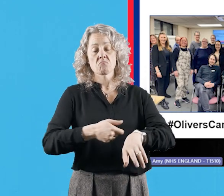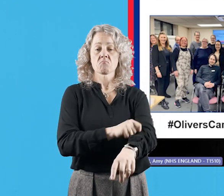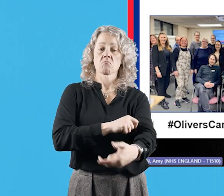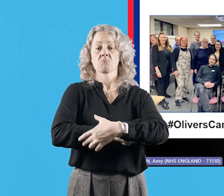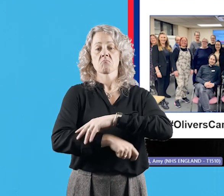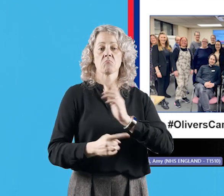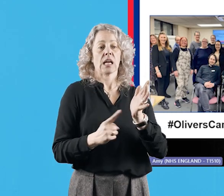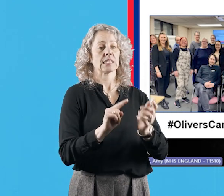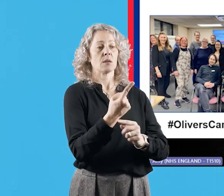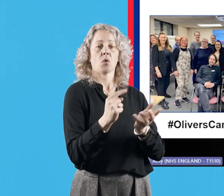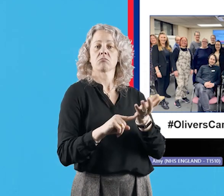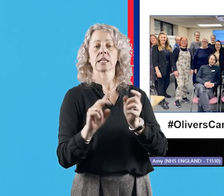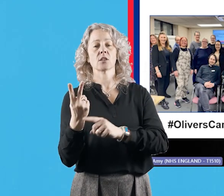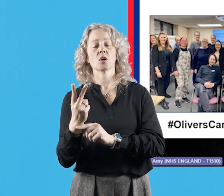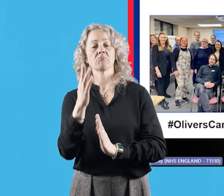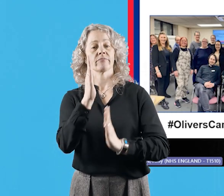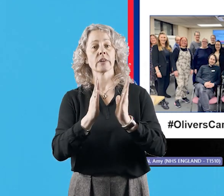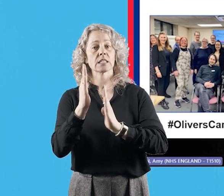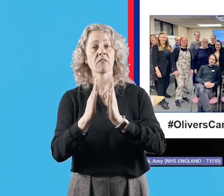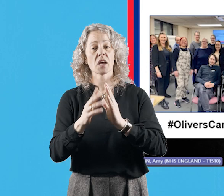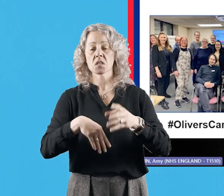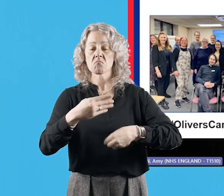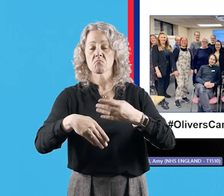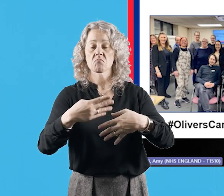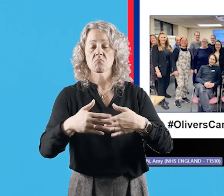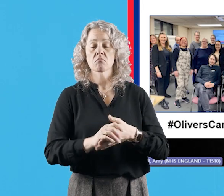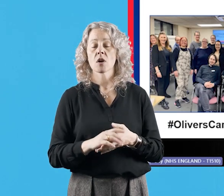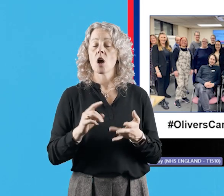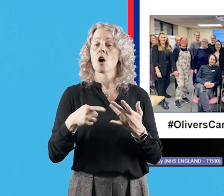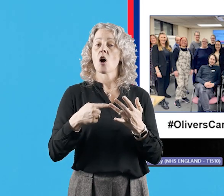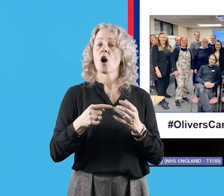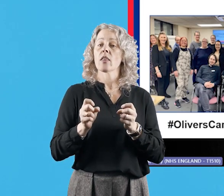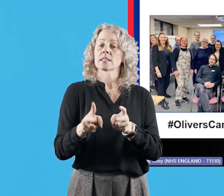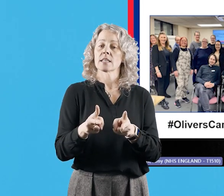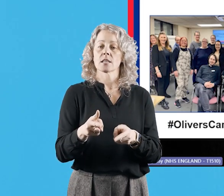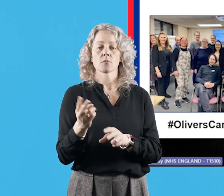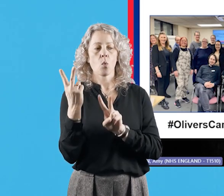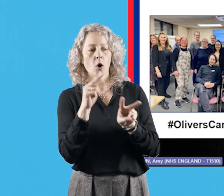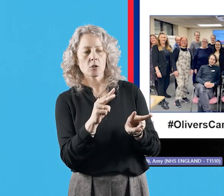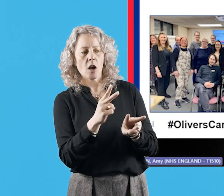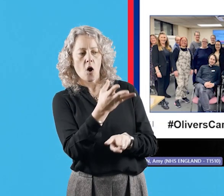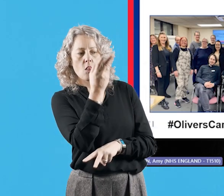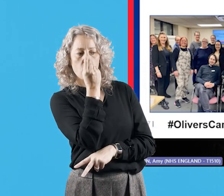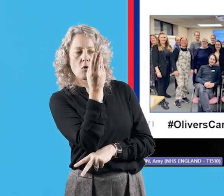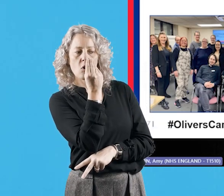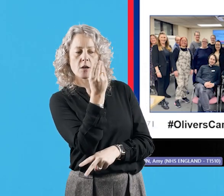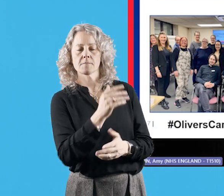with tier one and Tier 2 face to face and other systems and regions are learning from them. You know,